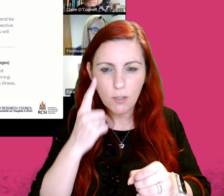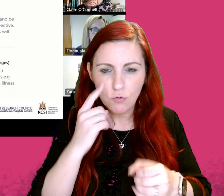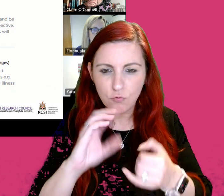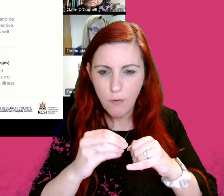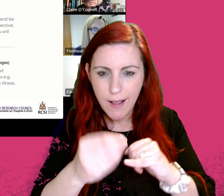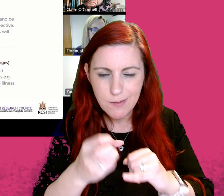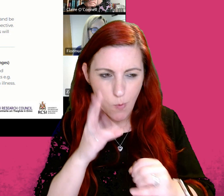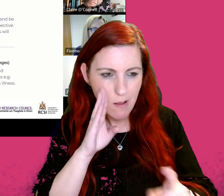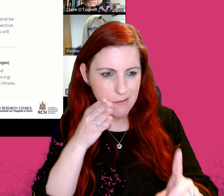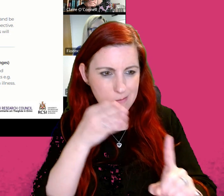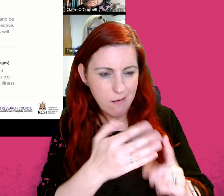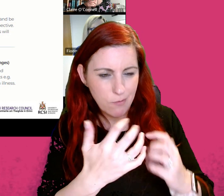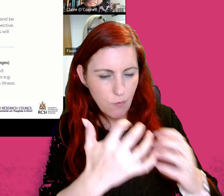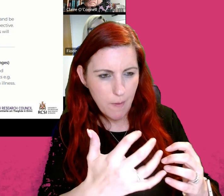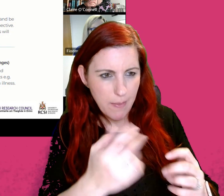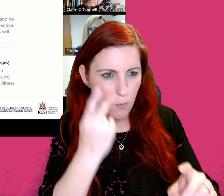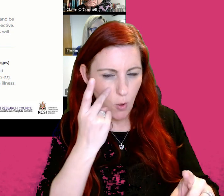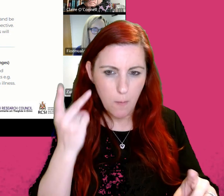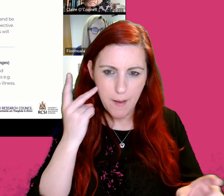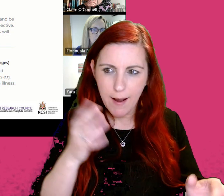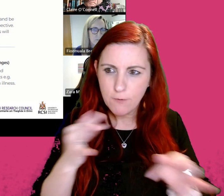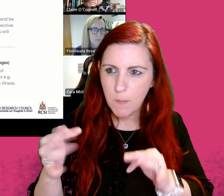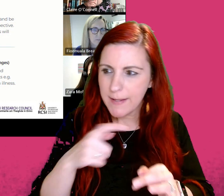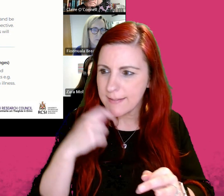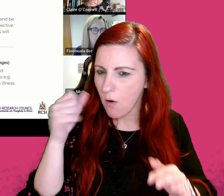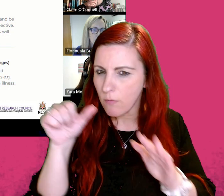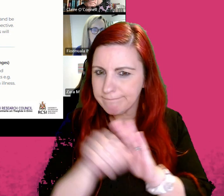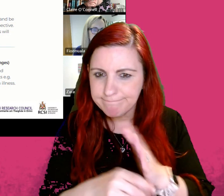you look back and you kind of say why did that happen you know if you're asking patients to come